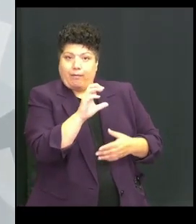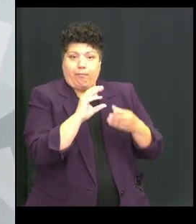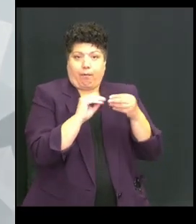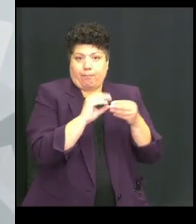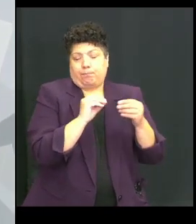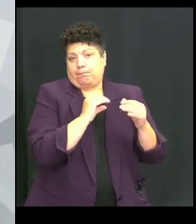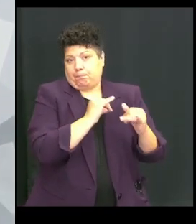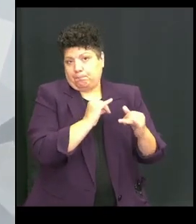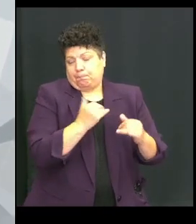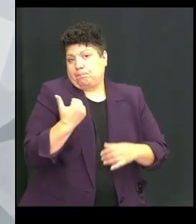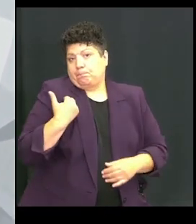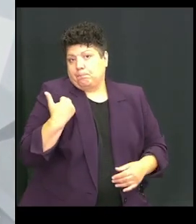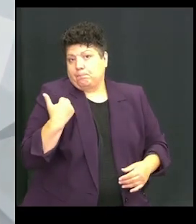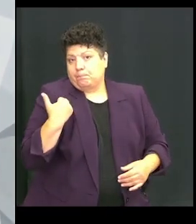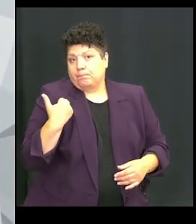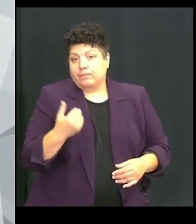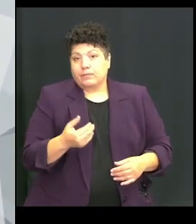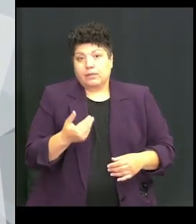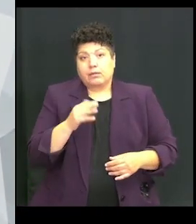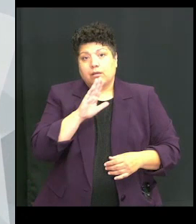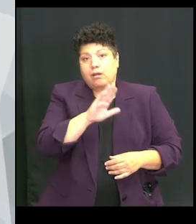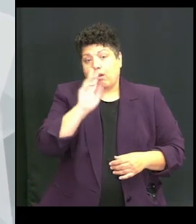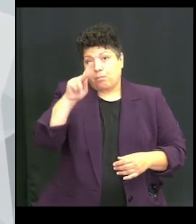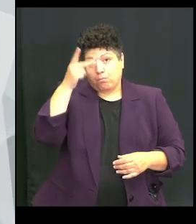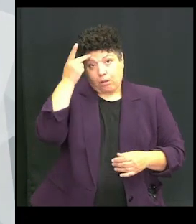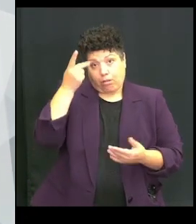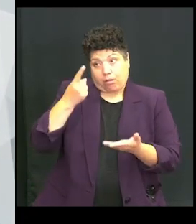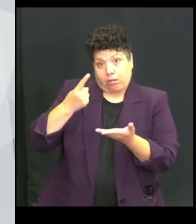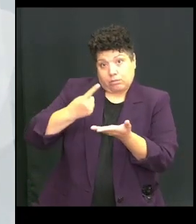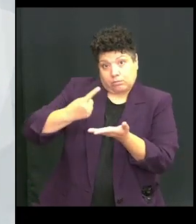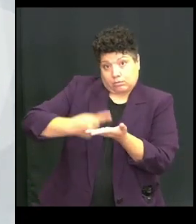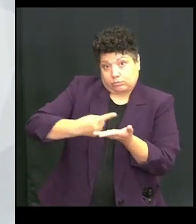There's something about the quality of the political discourse that we have in this country